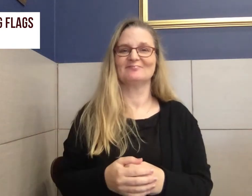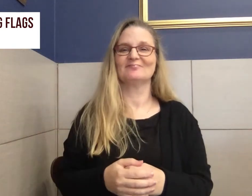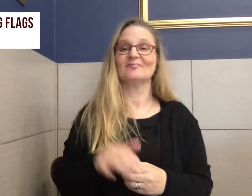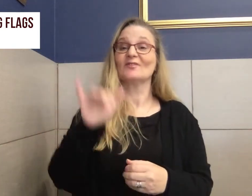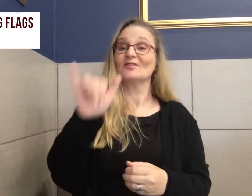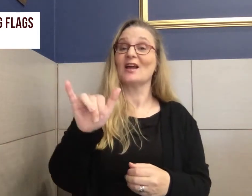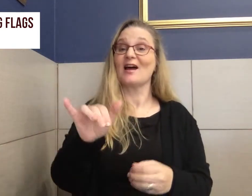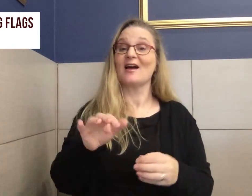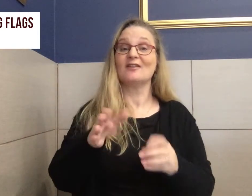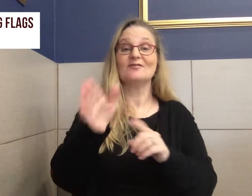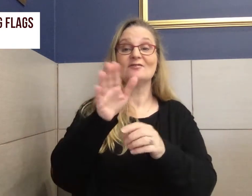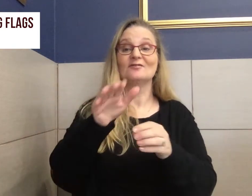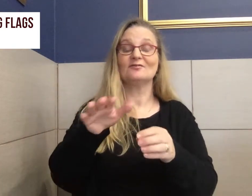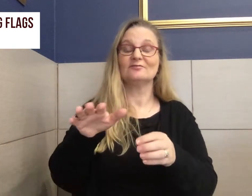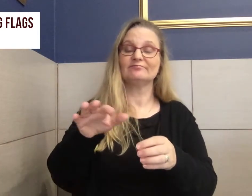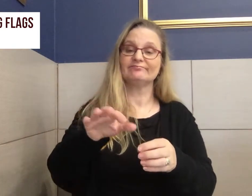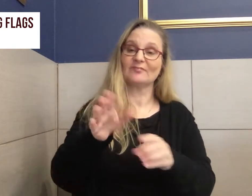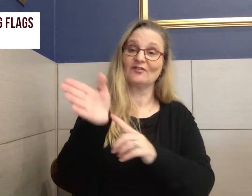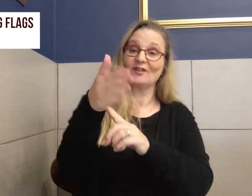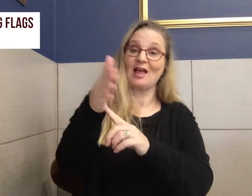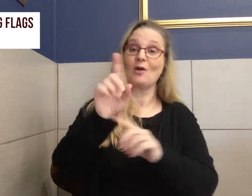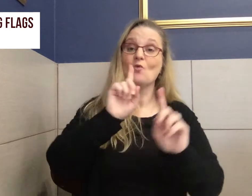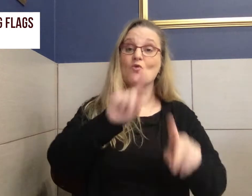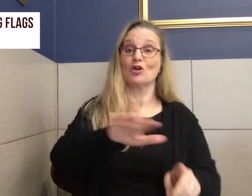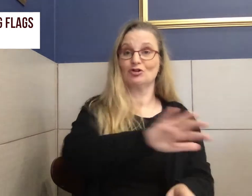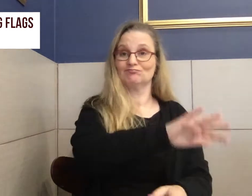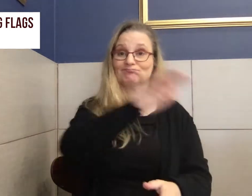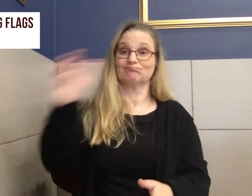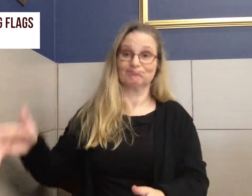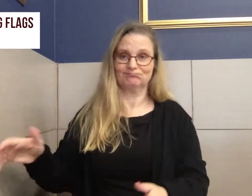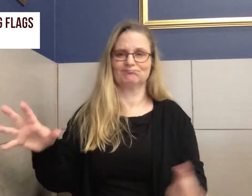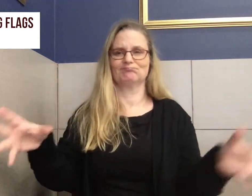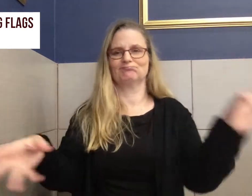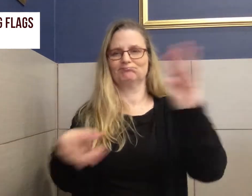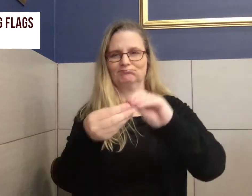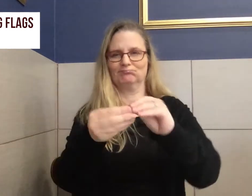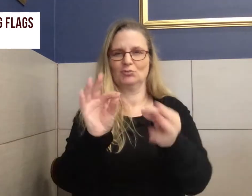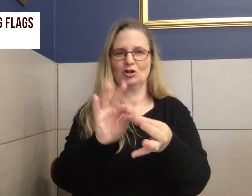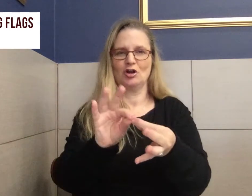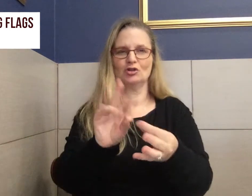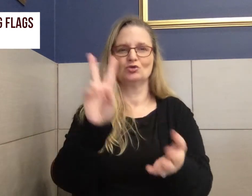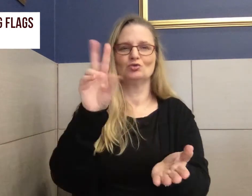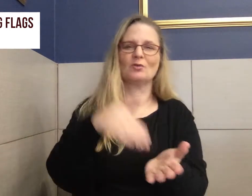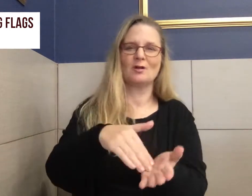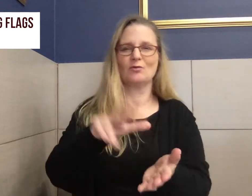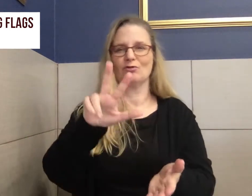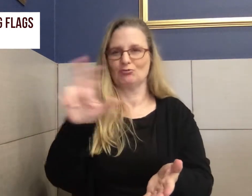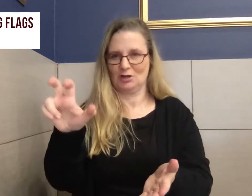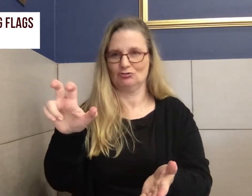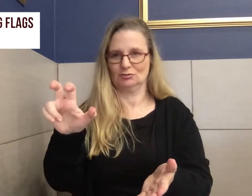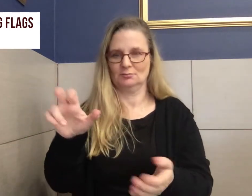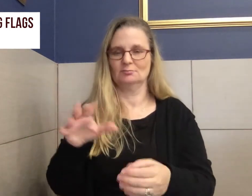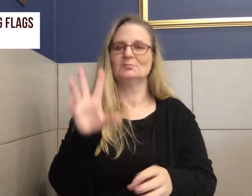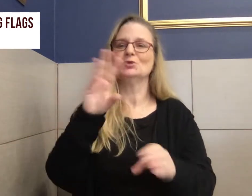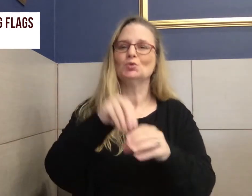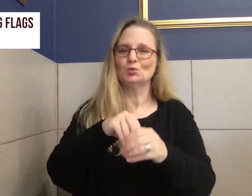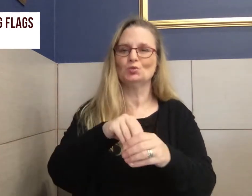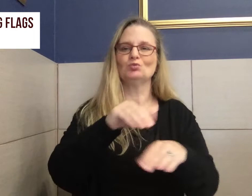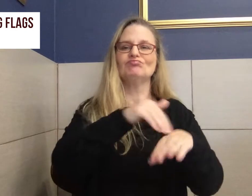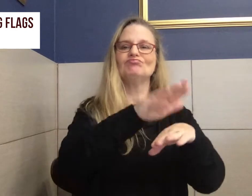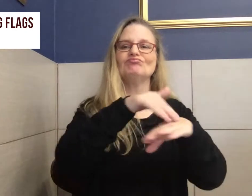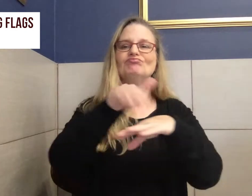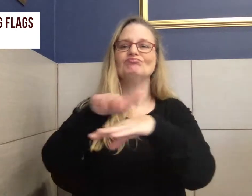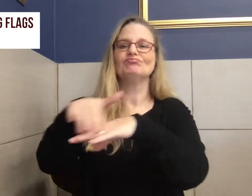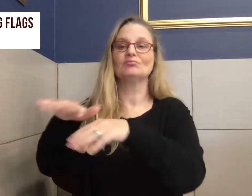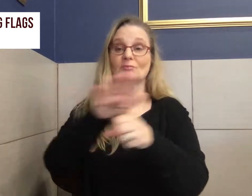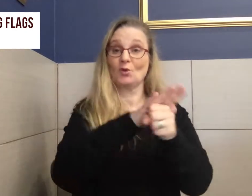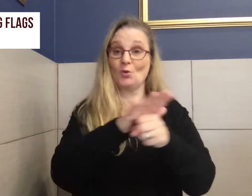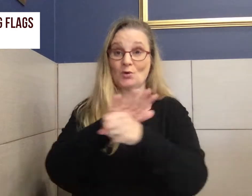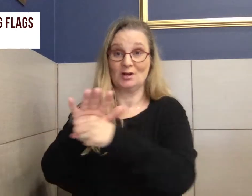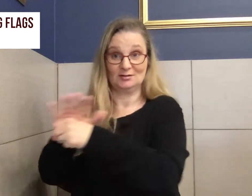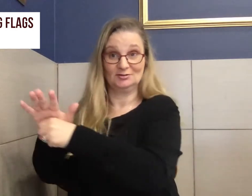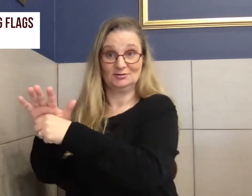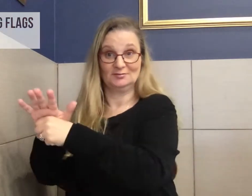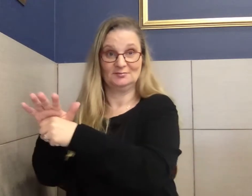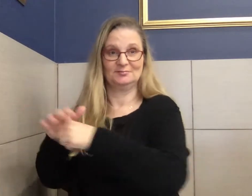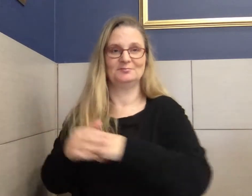Total cost is $2,300, including shipping fees.